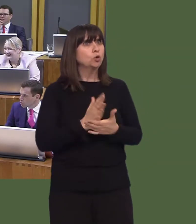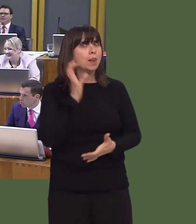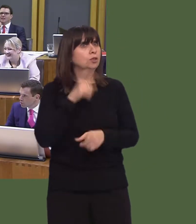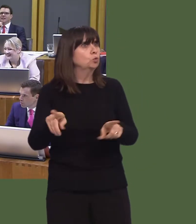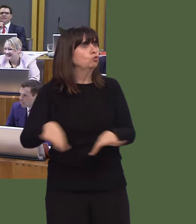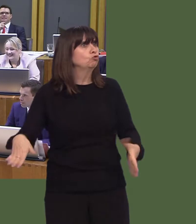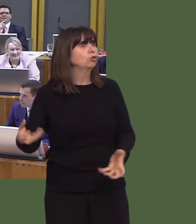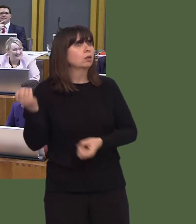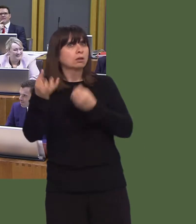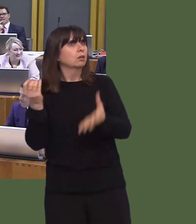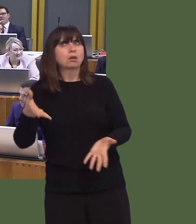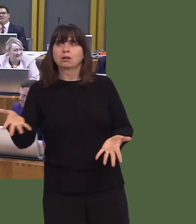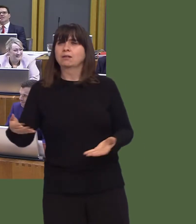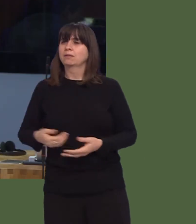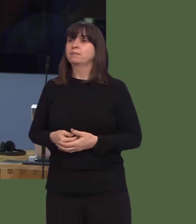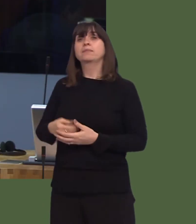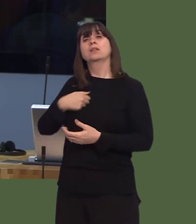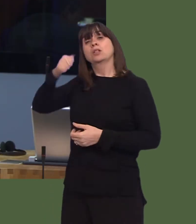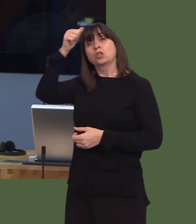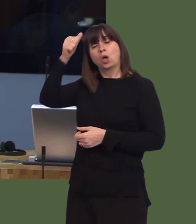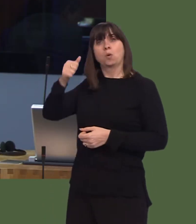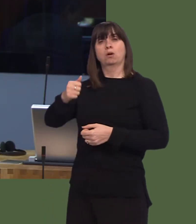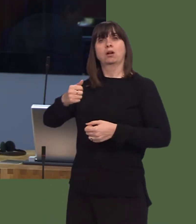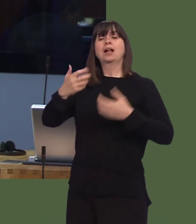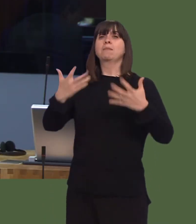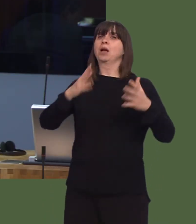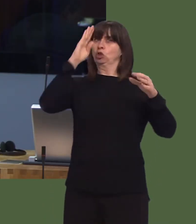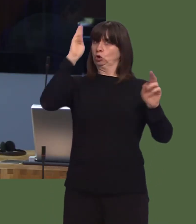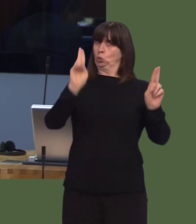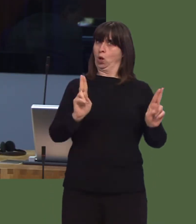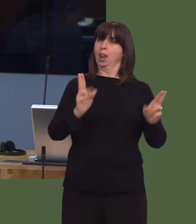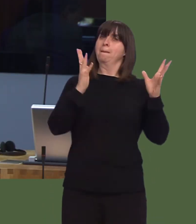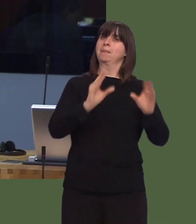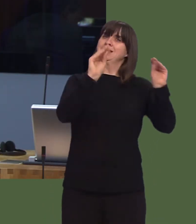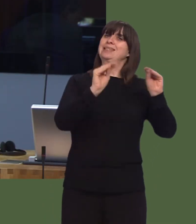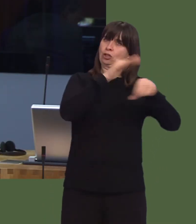We know that political education in schools is important, but it's also important that